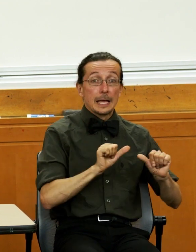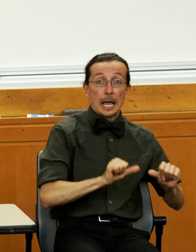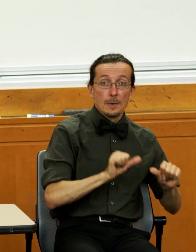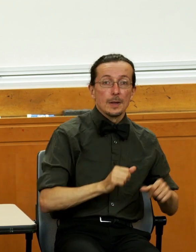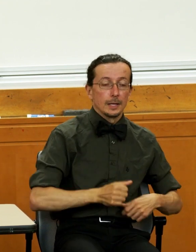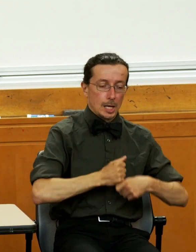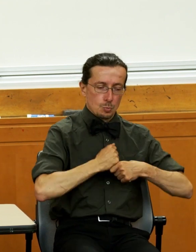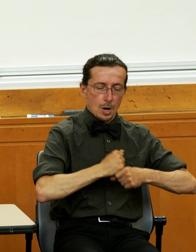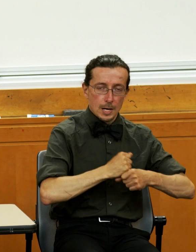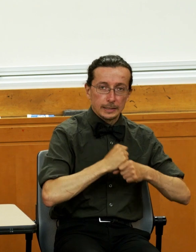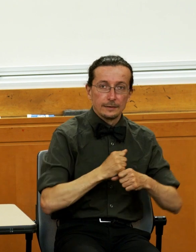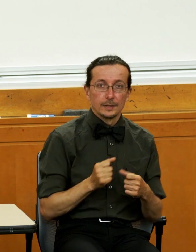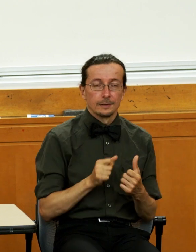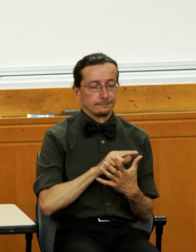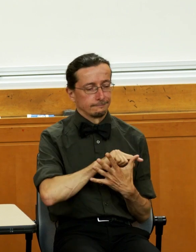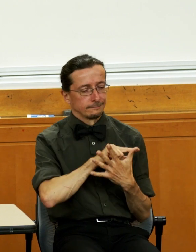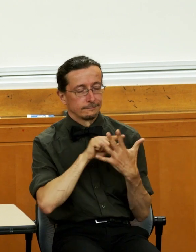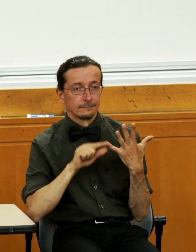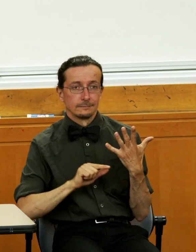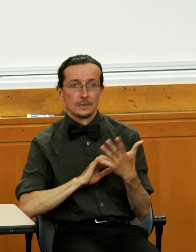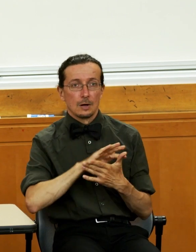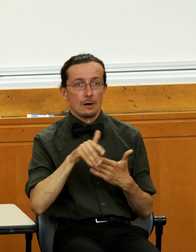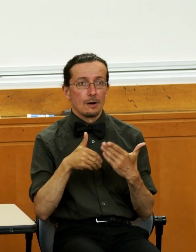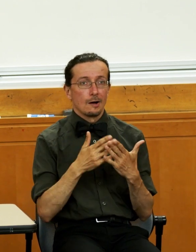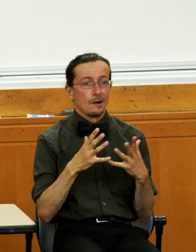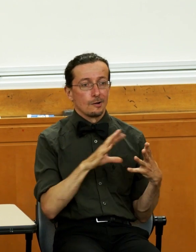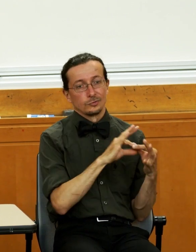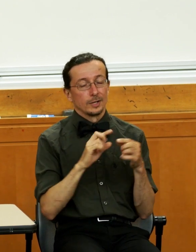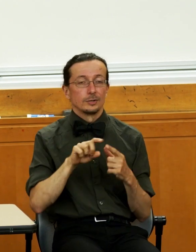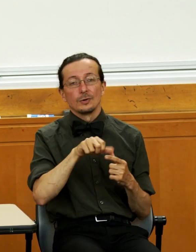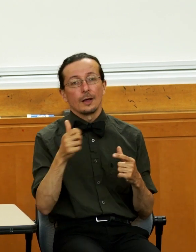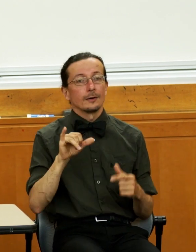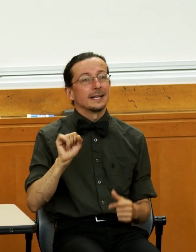all of these things that are wrapped up in a bunch of other -isms and stereotypes, right? And so,